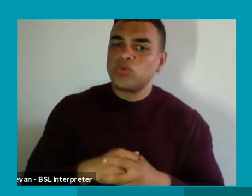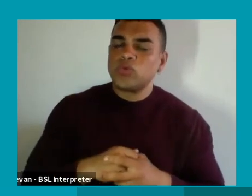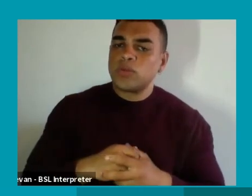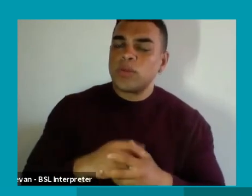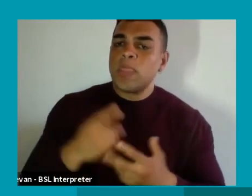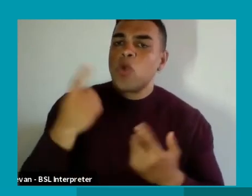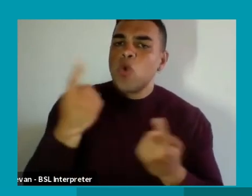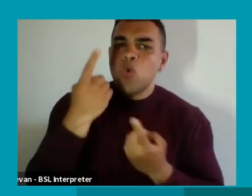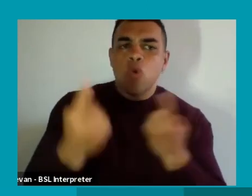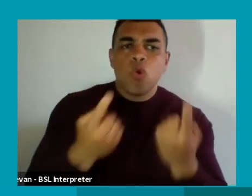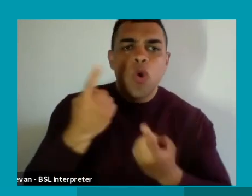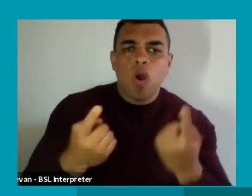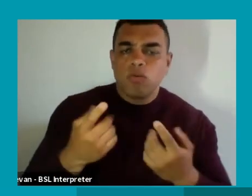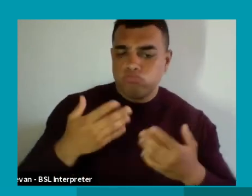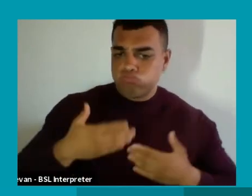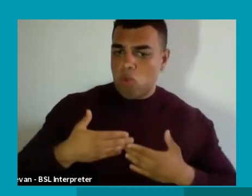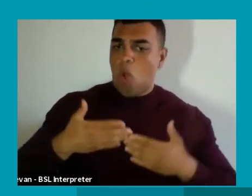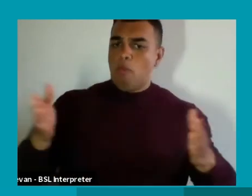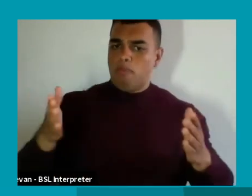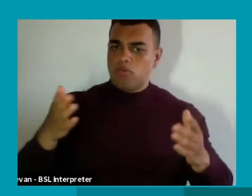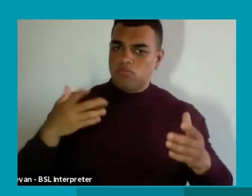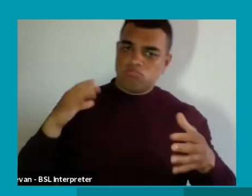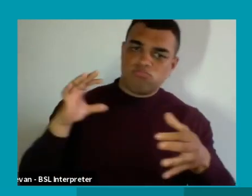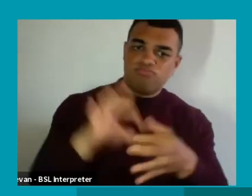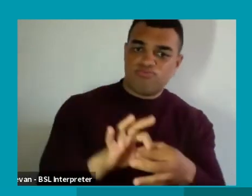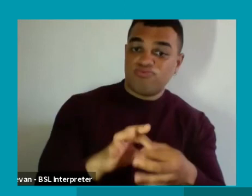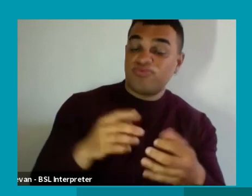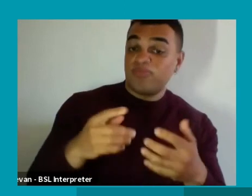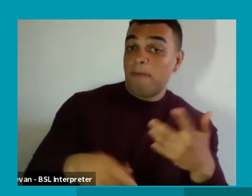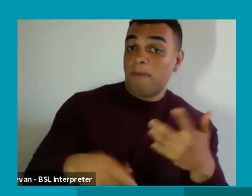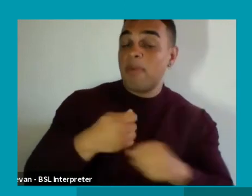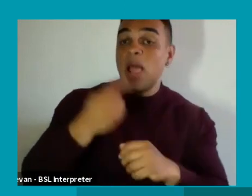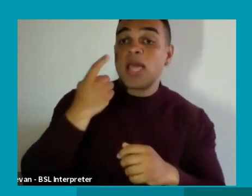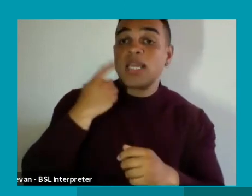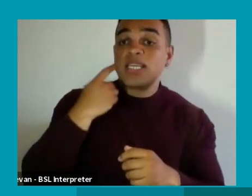easier as a as a disabled person. So it replaces the old two ticks scheme